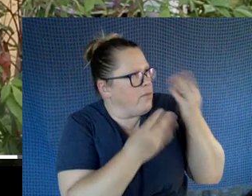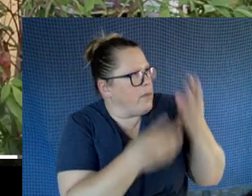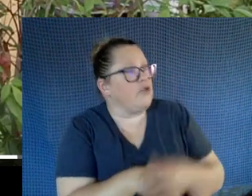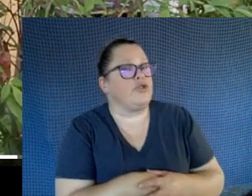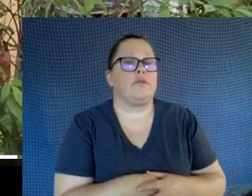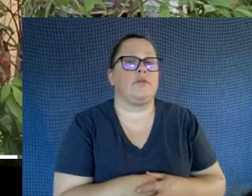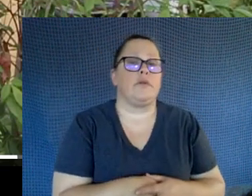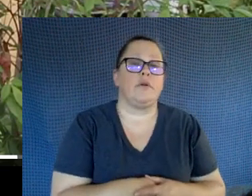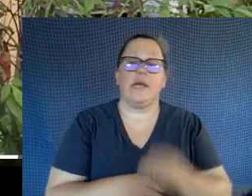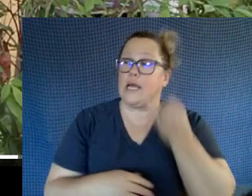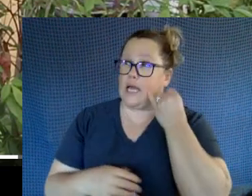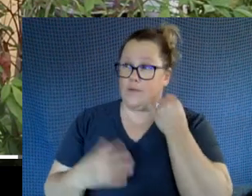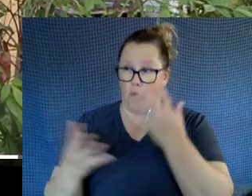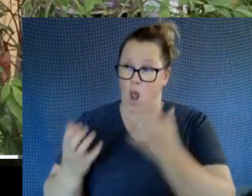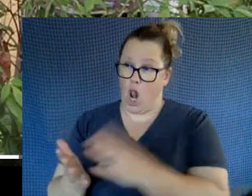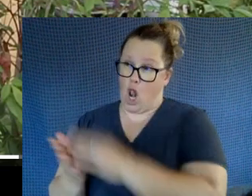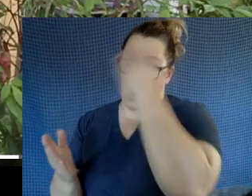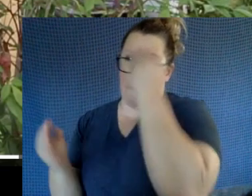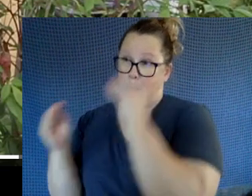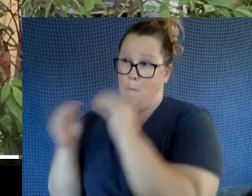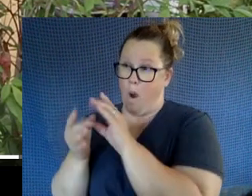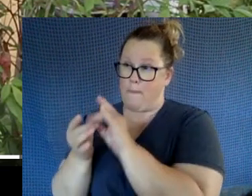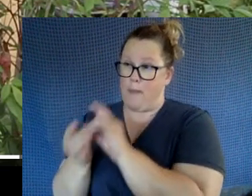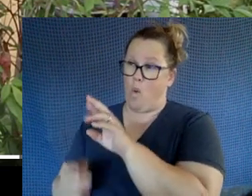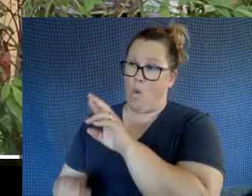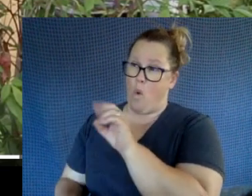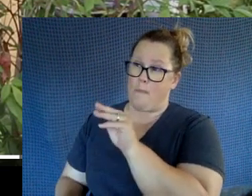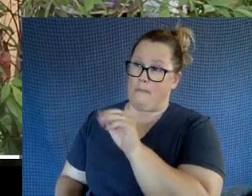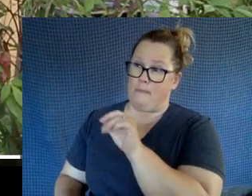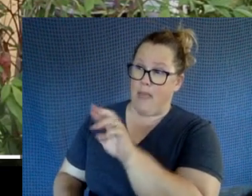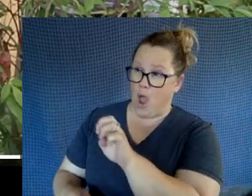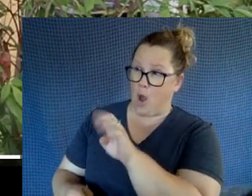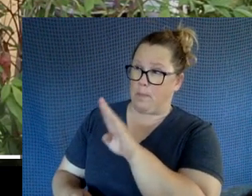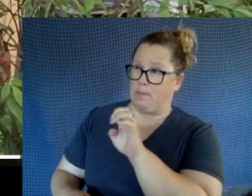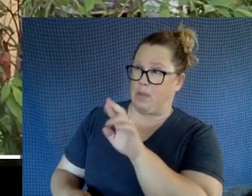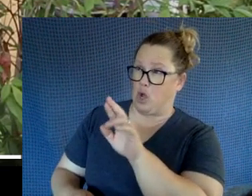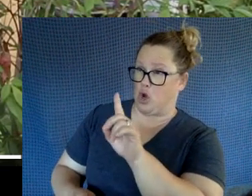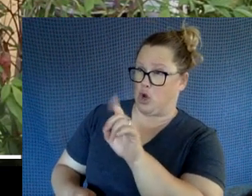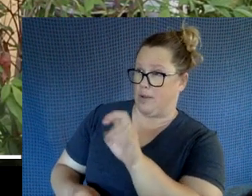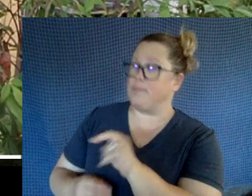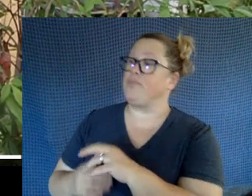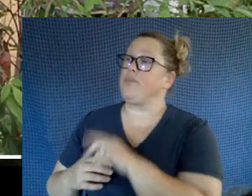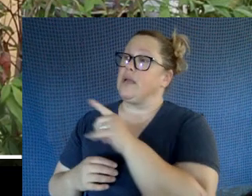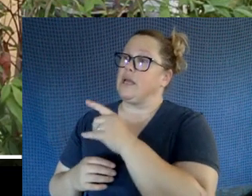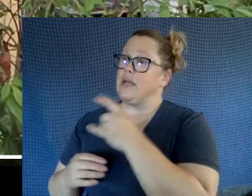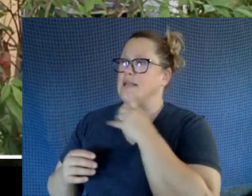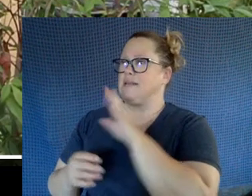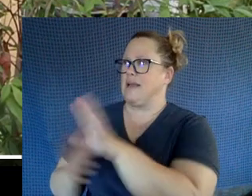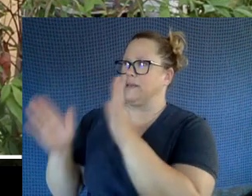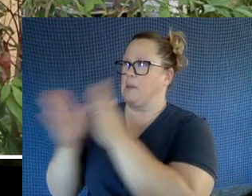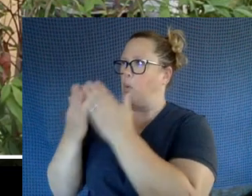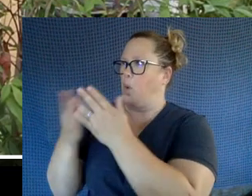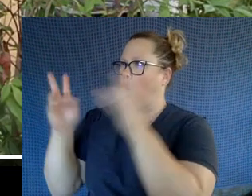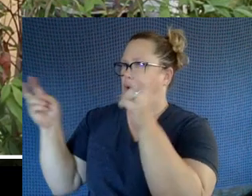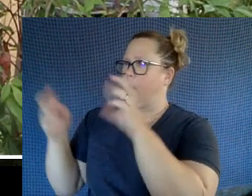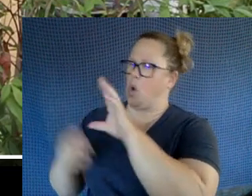Romare Bearden It's Romare Bearden Collage of Memories by Jan Greenberg. we